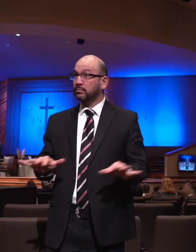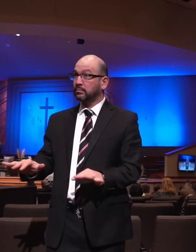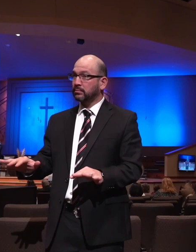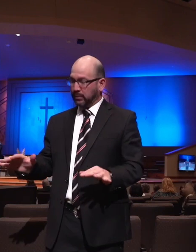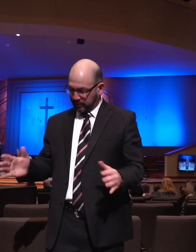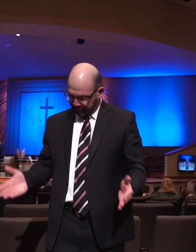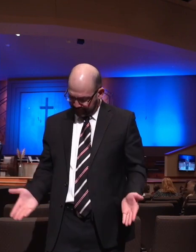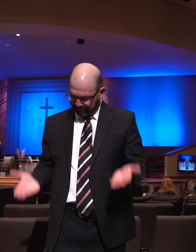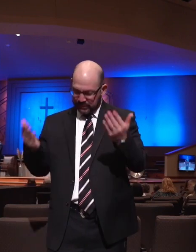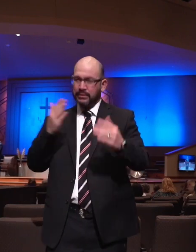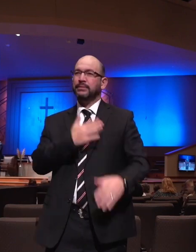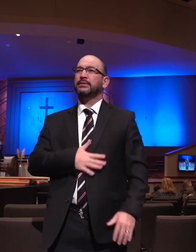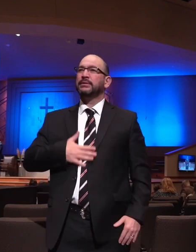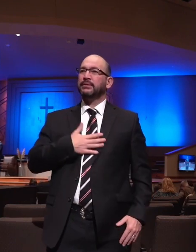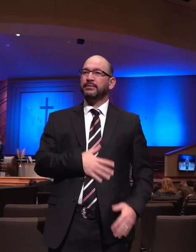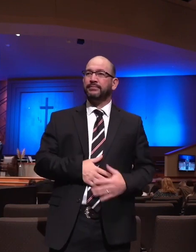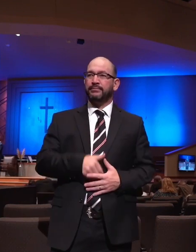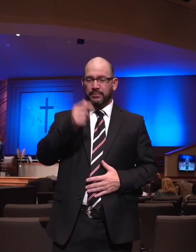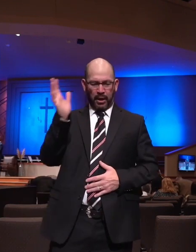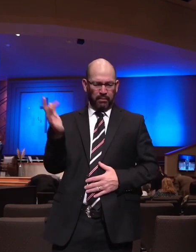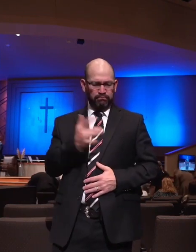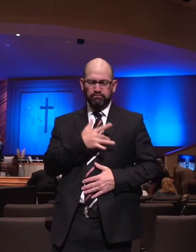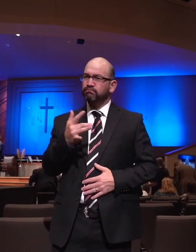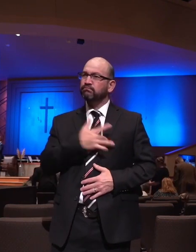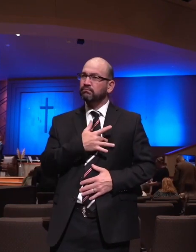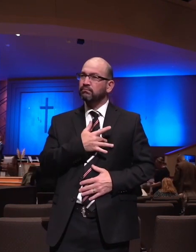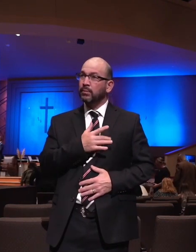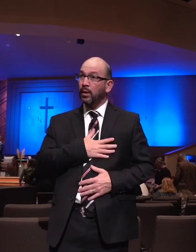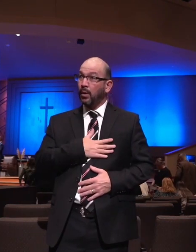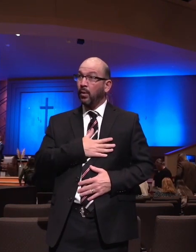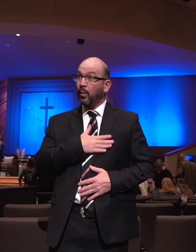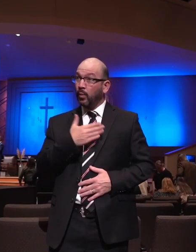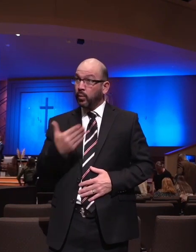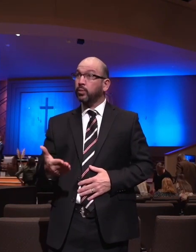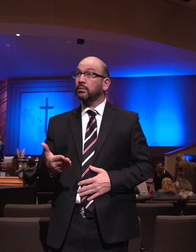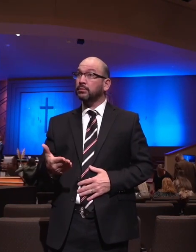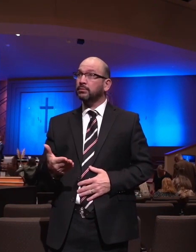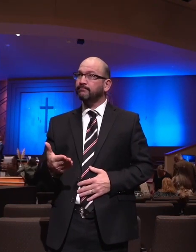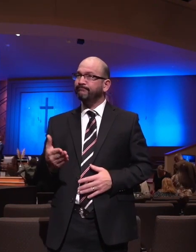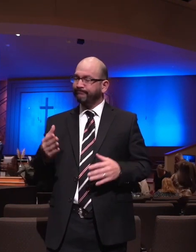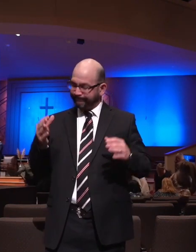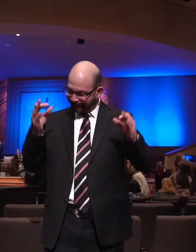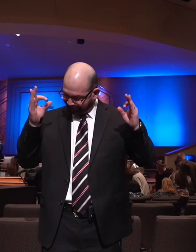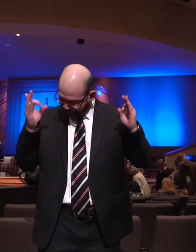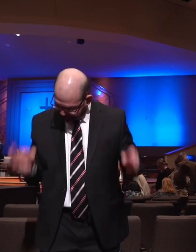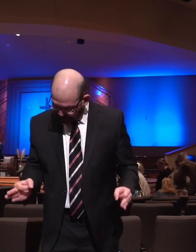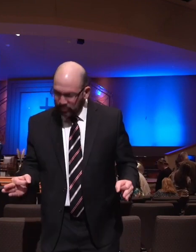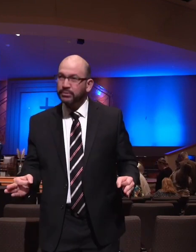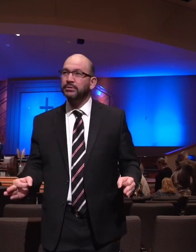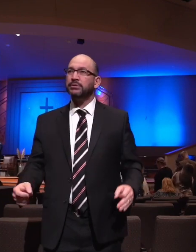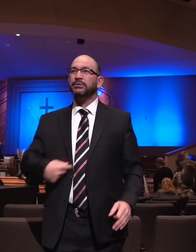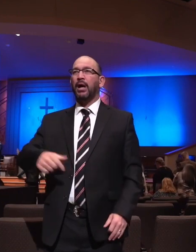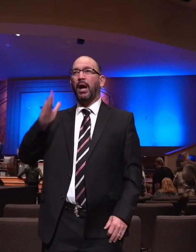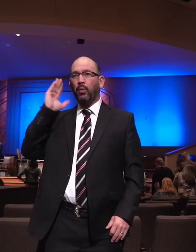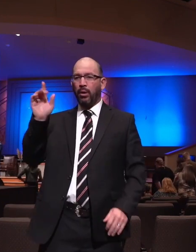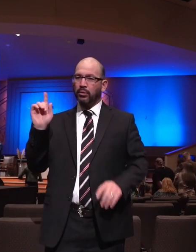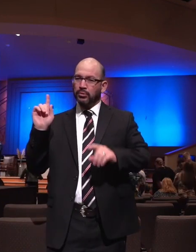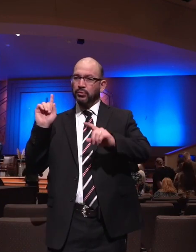ahead and stand God spoke to your heart would you be willing to make a commitment God I'll be there Saturday morning God I